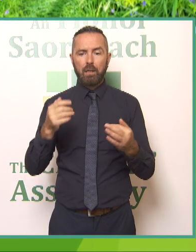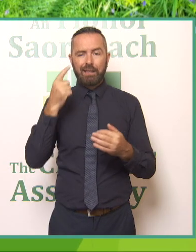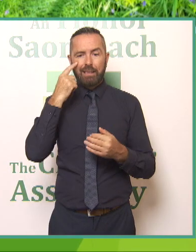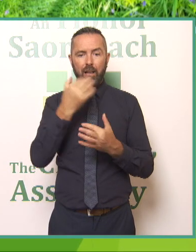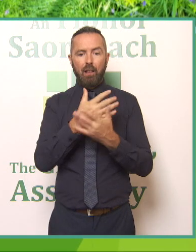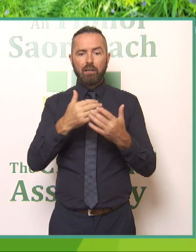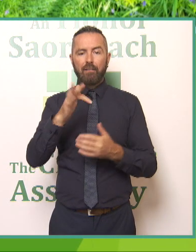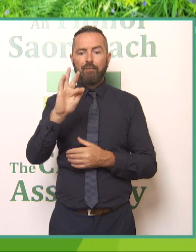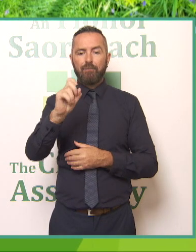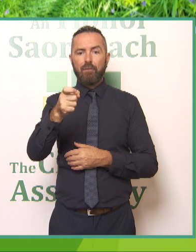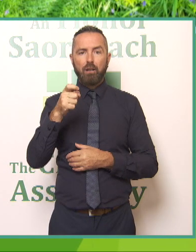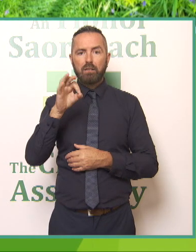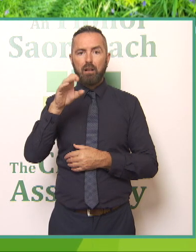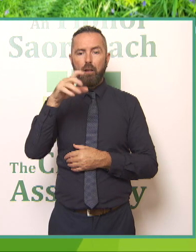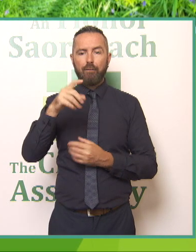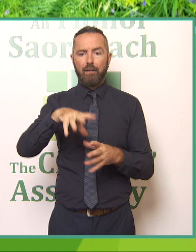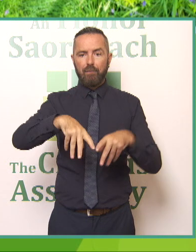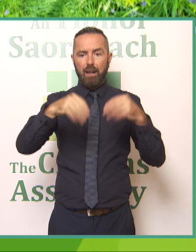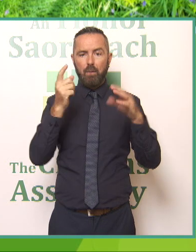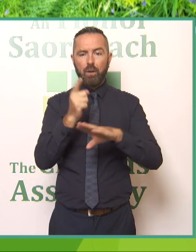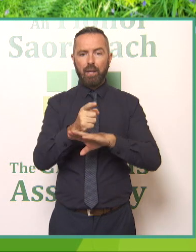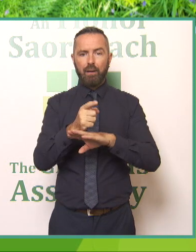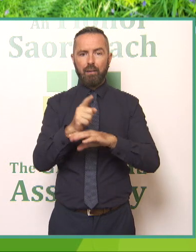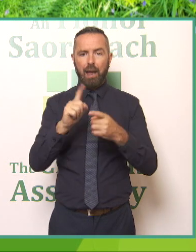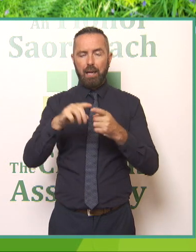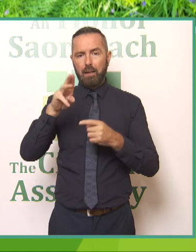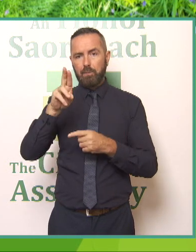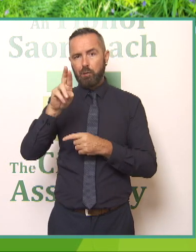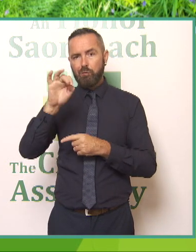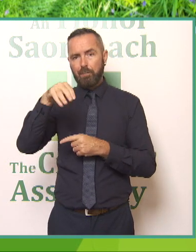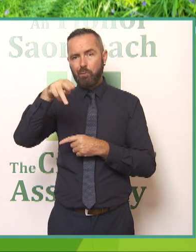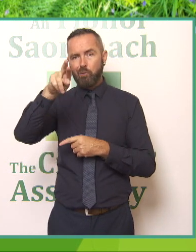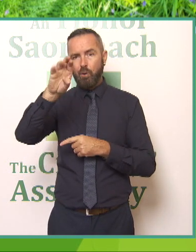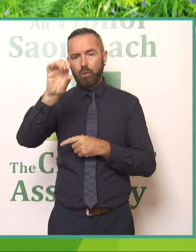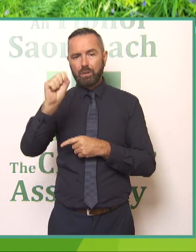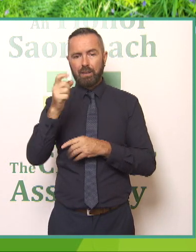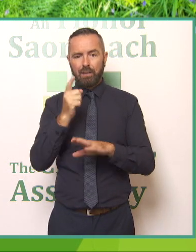um lovely colored um and Primrose as well so before we revolves would have sprayed it that